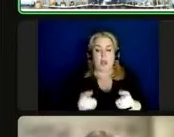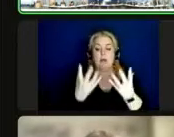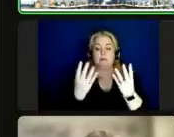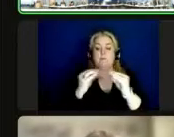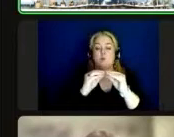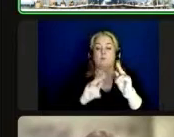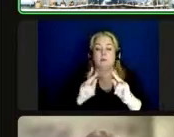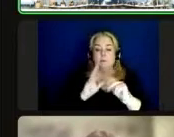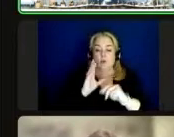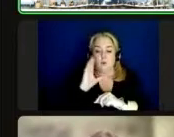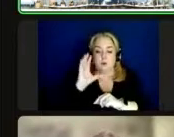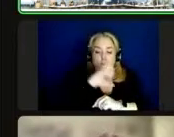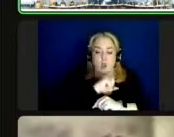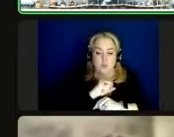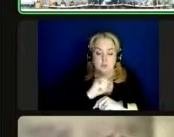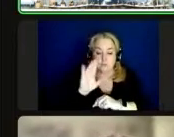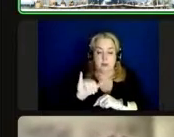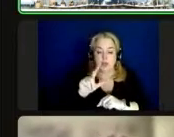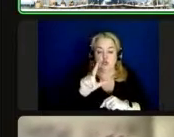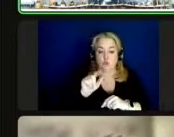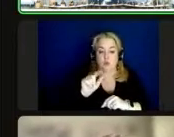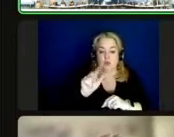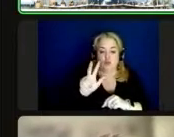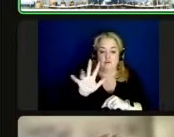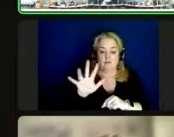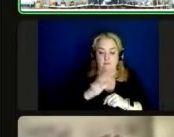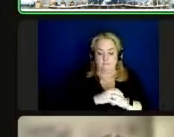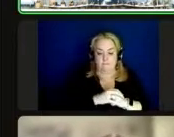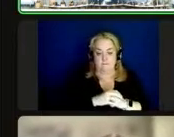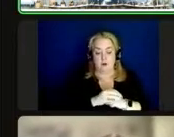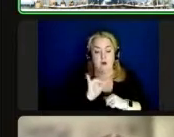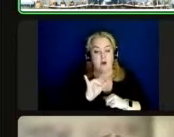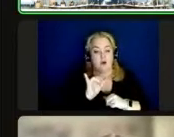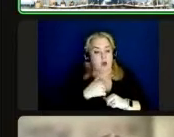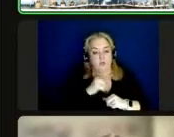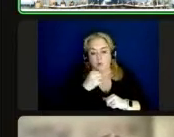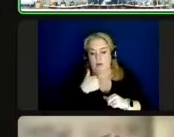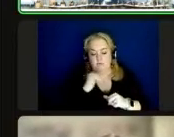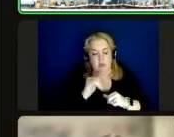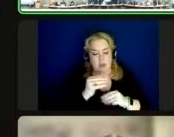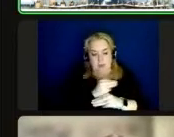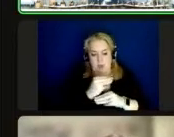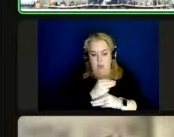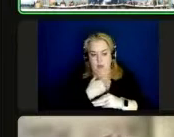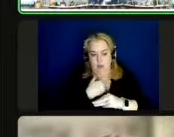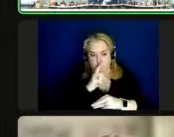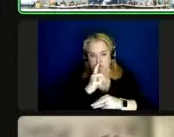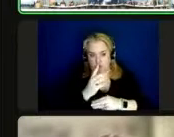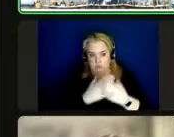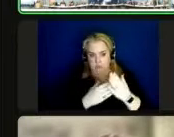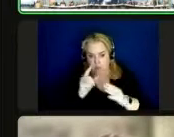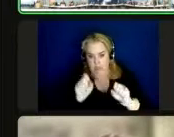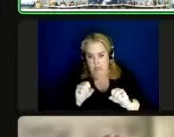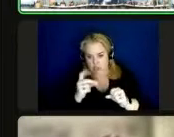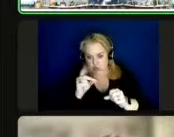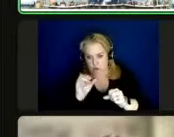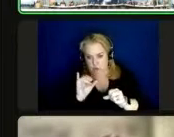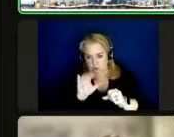GROWTH POPULATION IS ASKING YOU ABOUT HOW MANY MORE. YEAH, I'M JUST WONDERING HOW